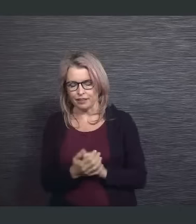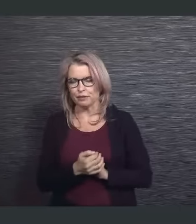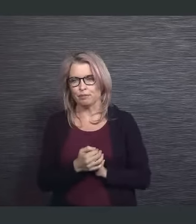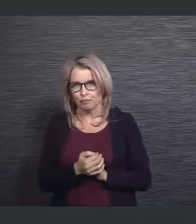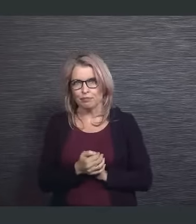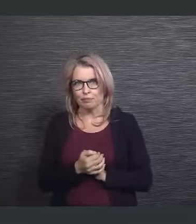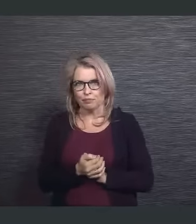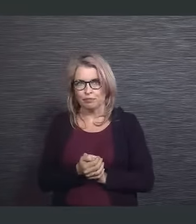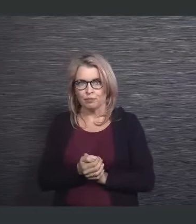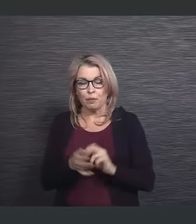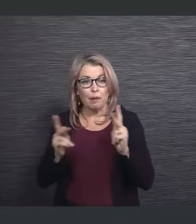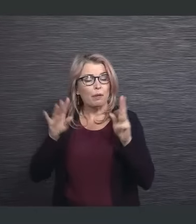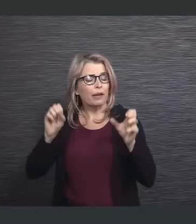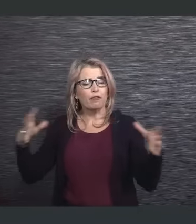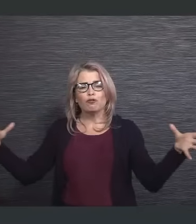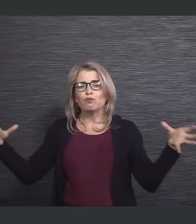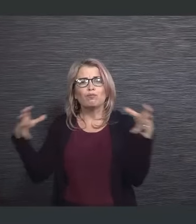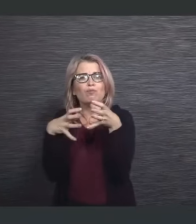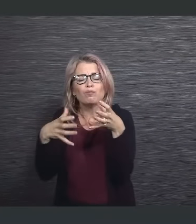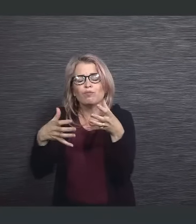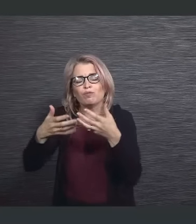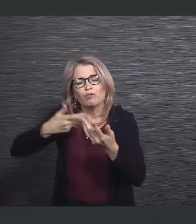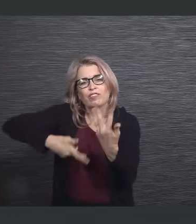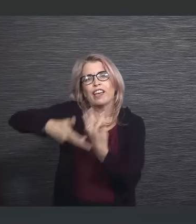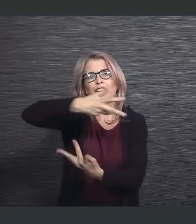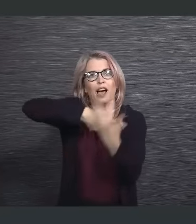People can gather to interact with other fans as well